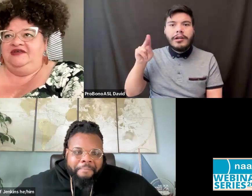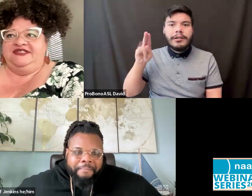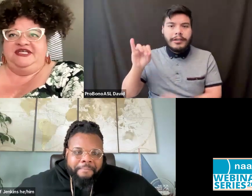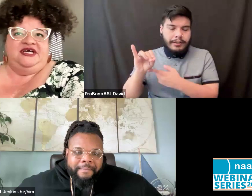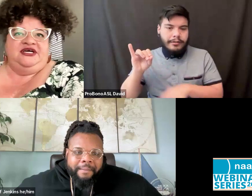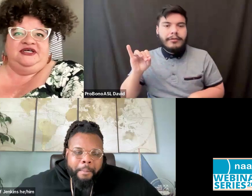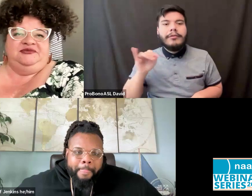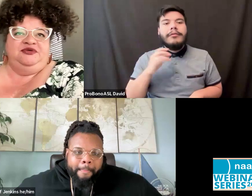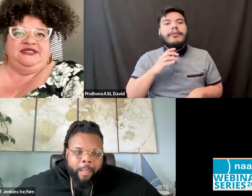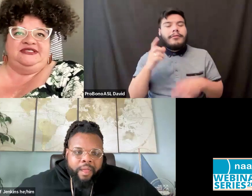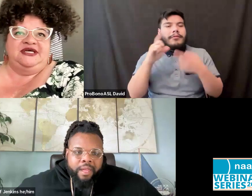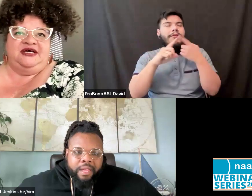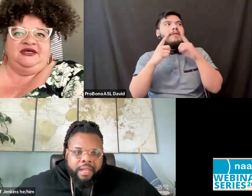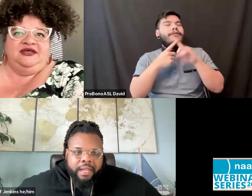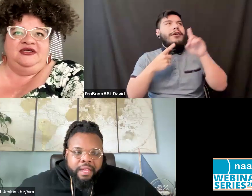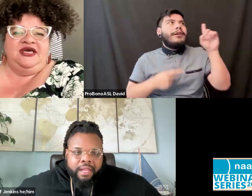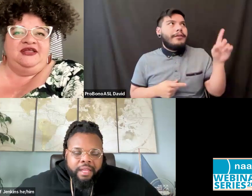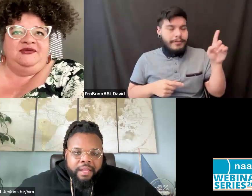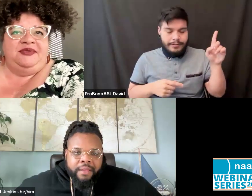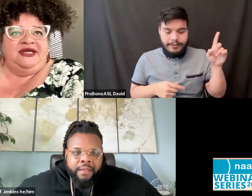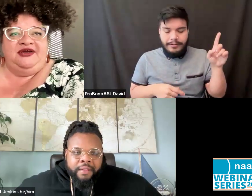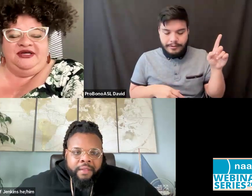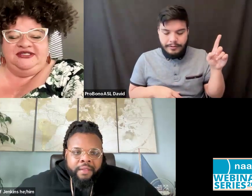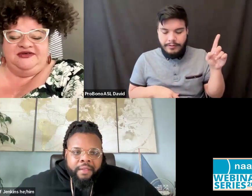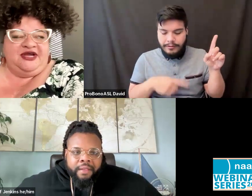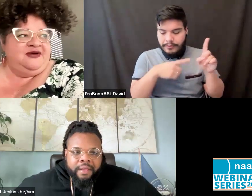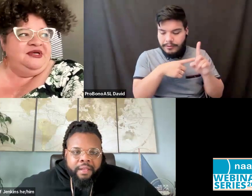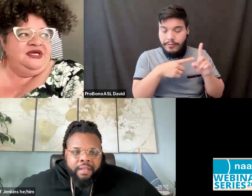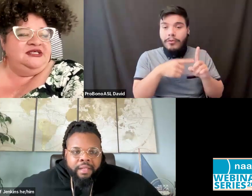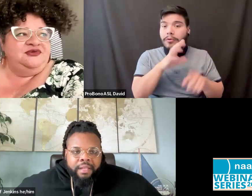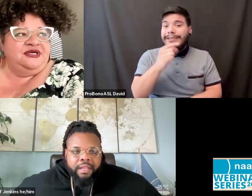if I senior who is get embodied on Instagram is doing